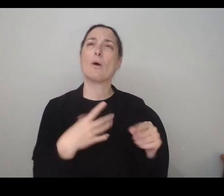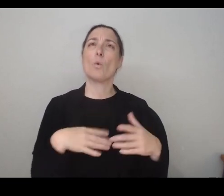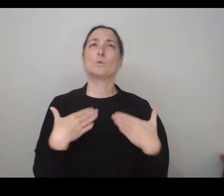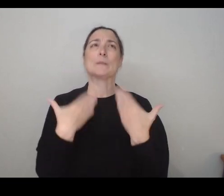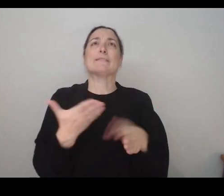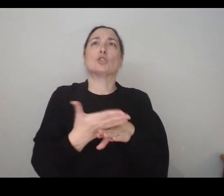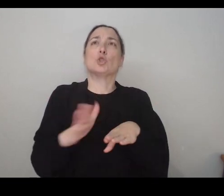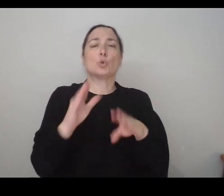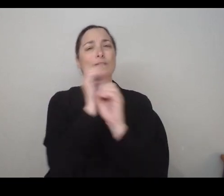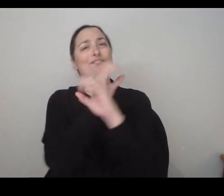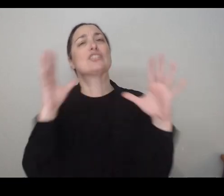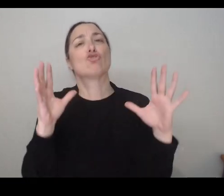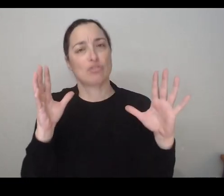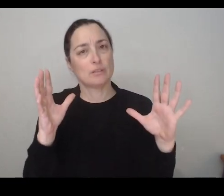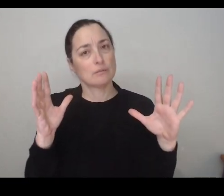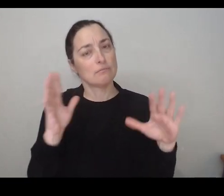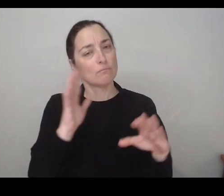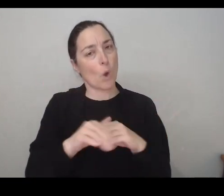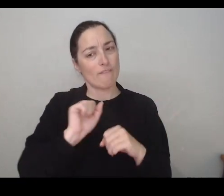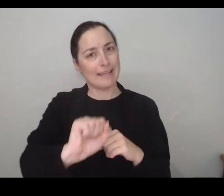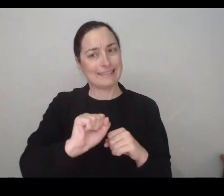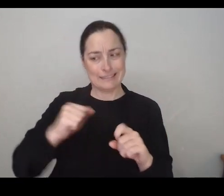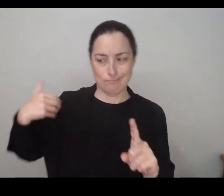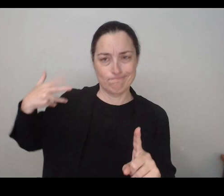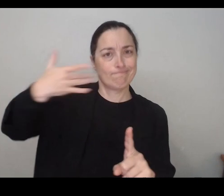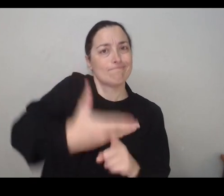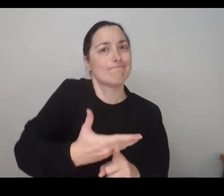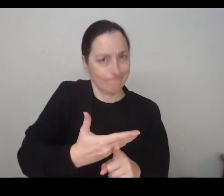and to say exactly what was his legacy.